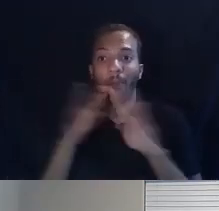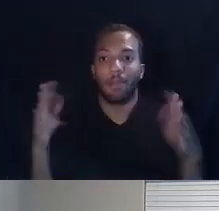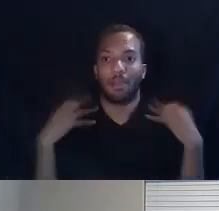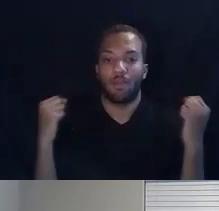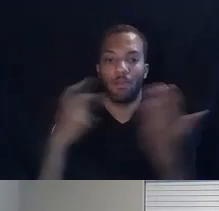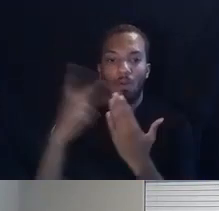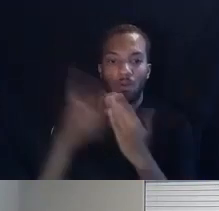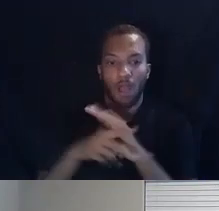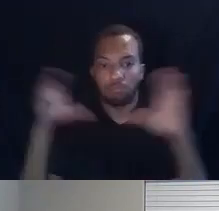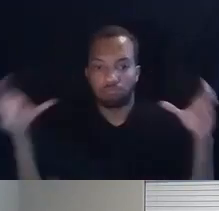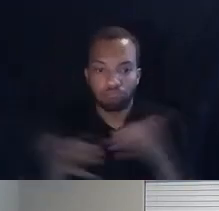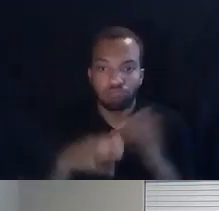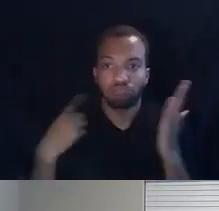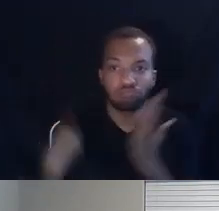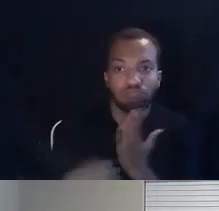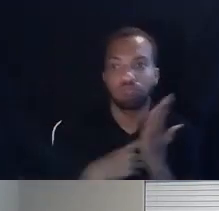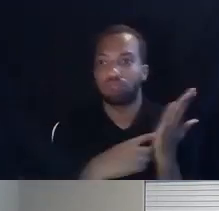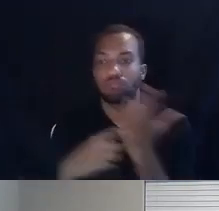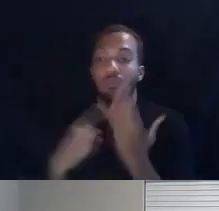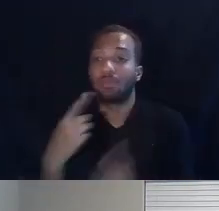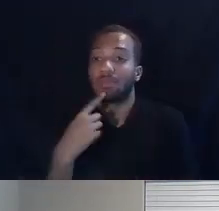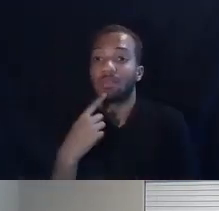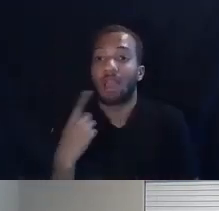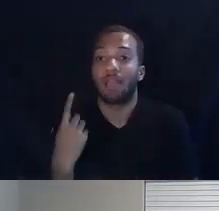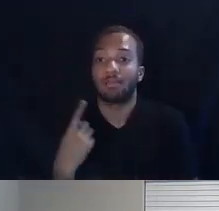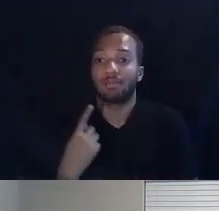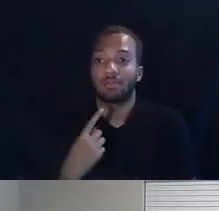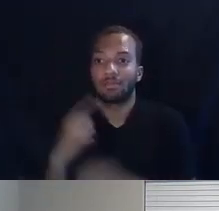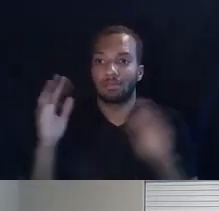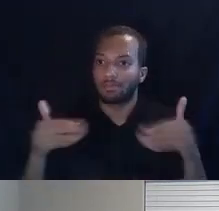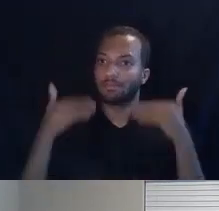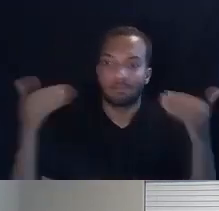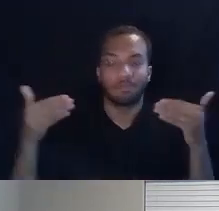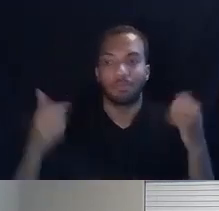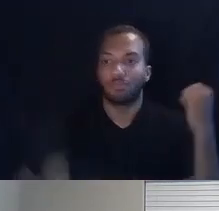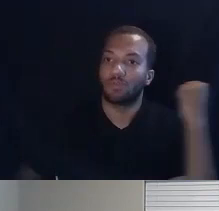and said let's go ahead and through our funds to try and support community.